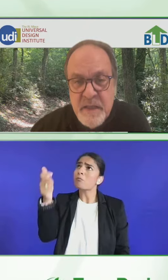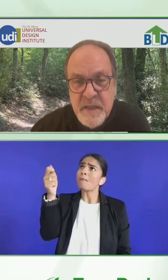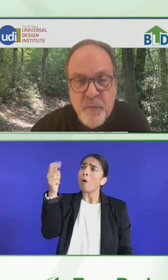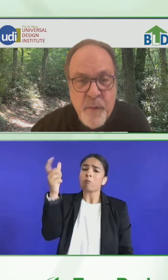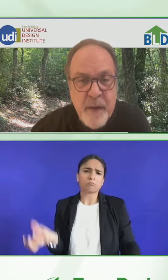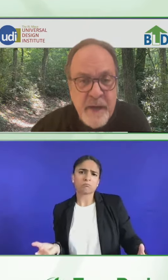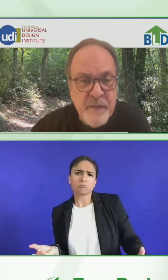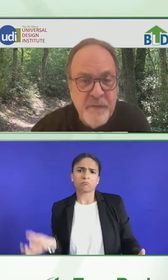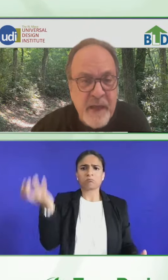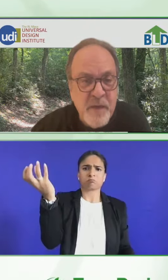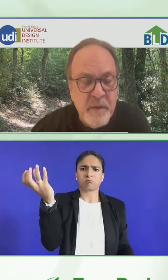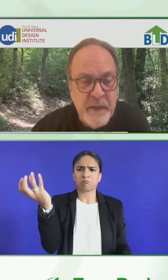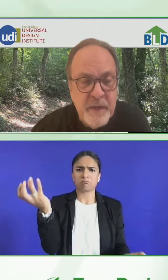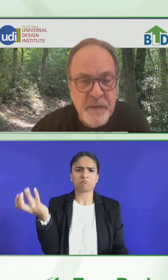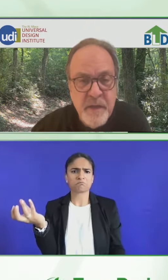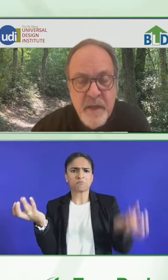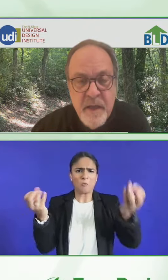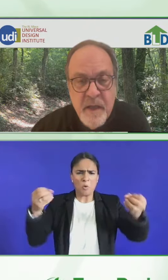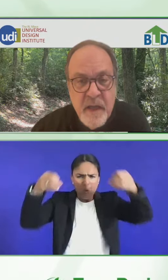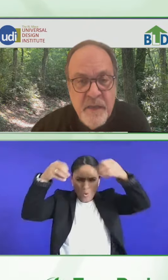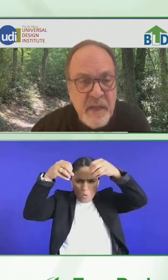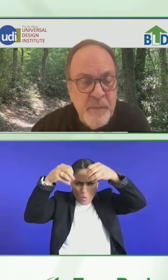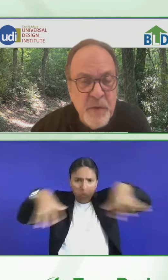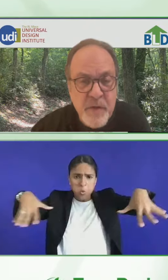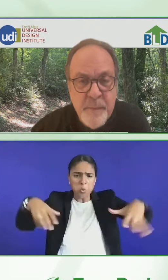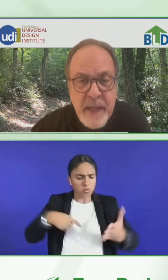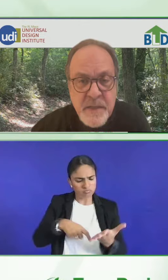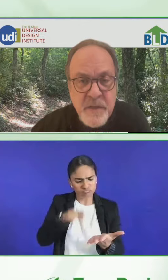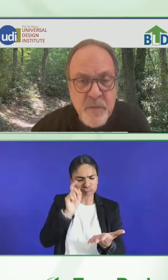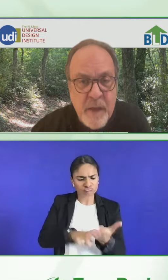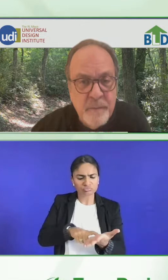these robotic vacuum cleaners that can he's our pets as well.